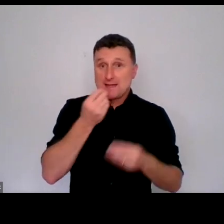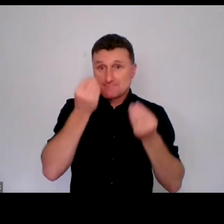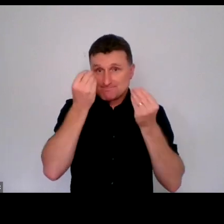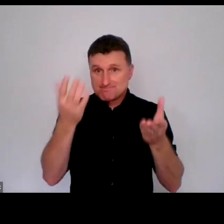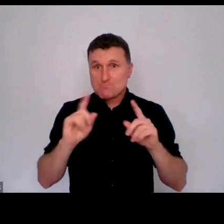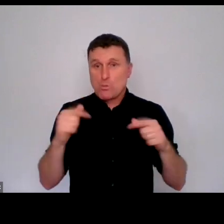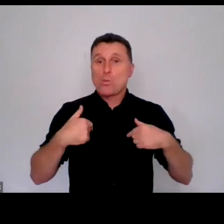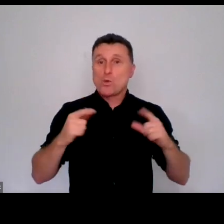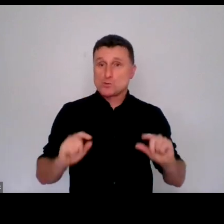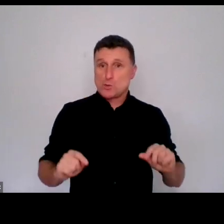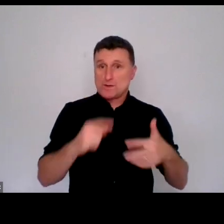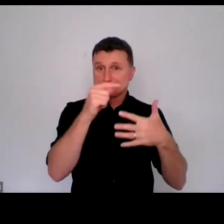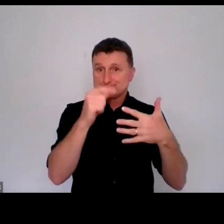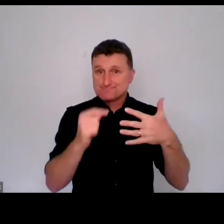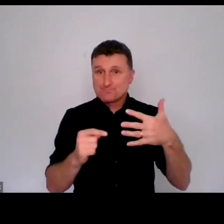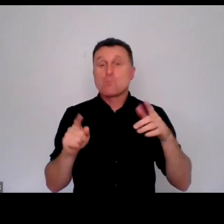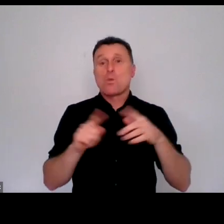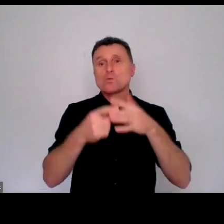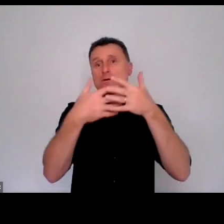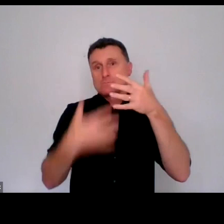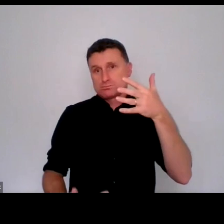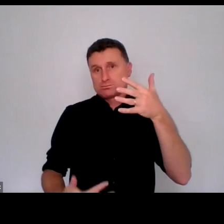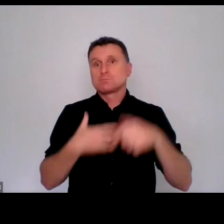but there’s a lot more to do.